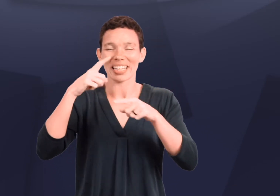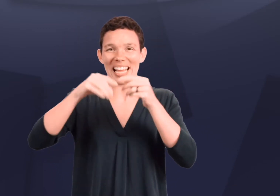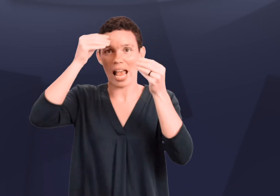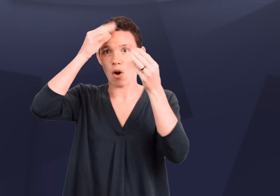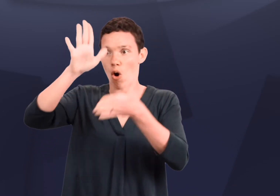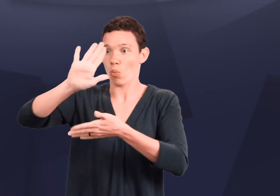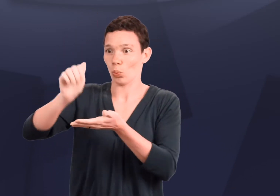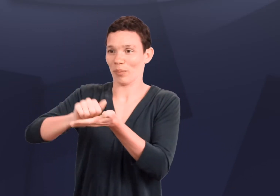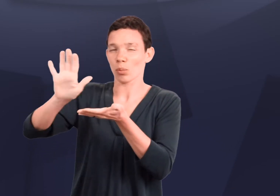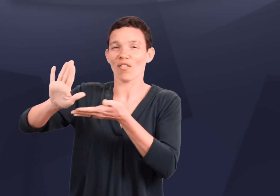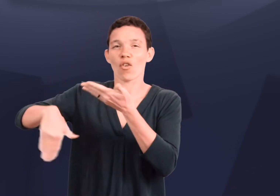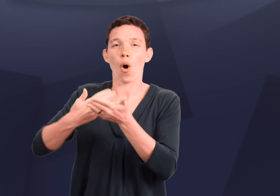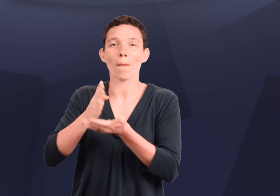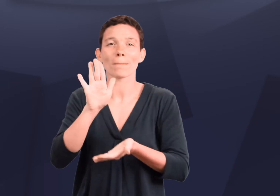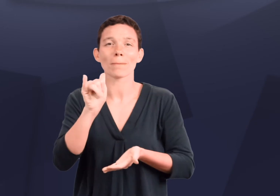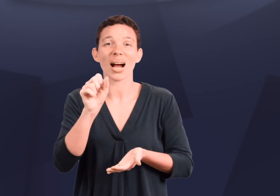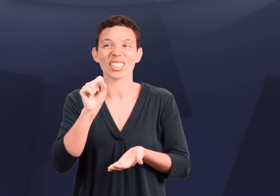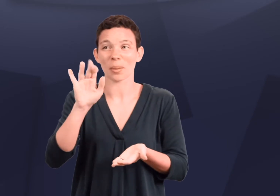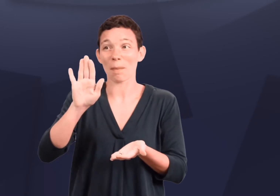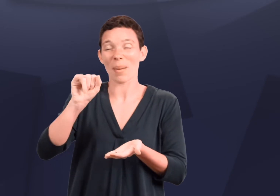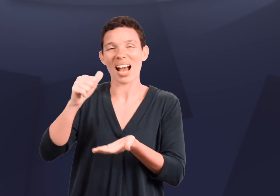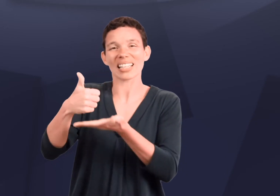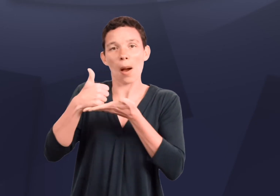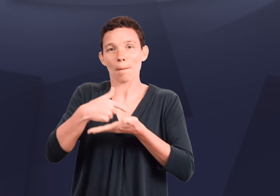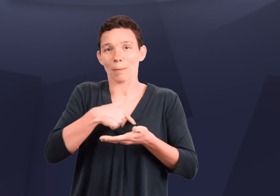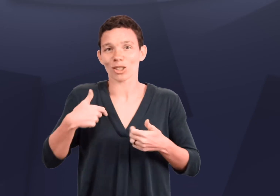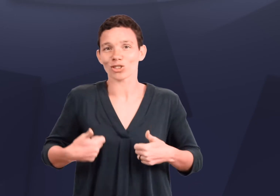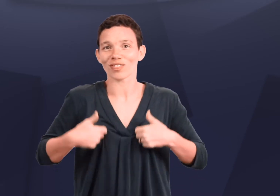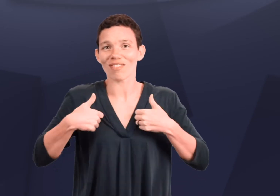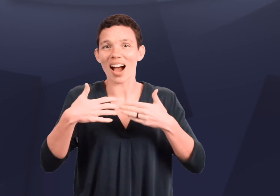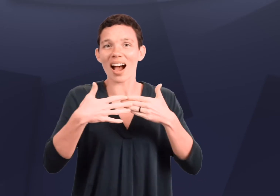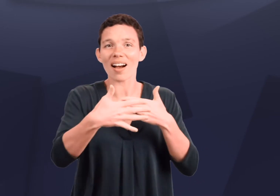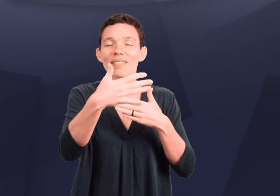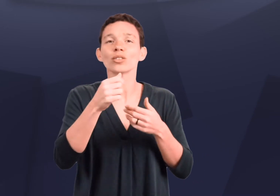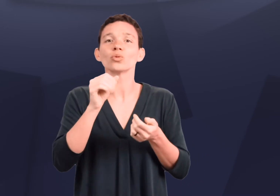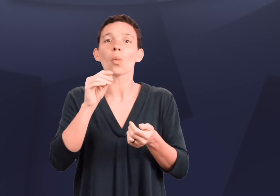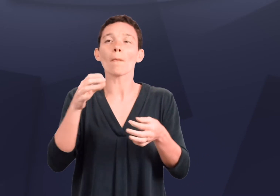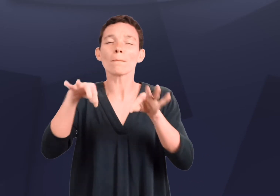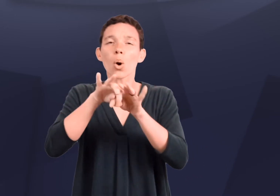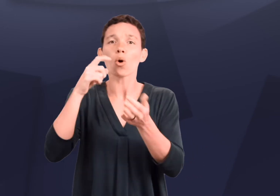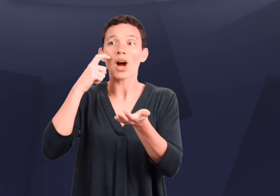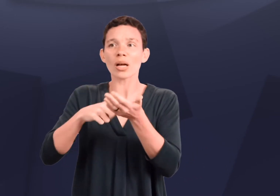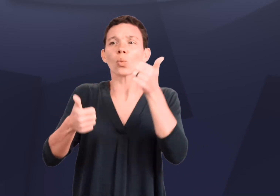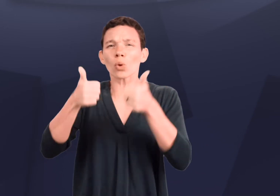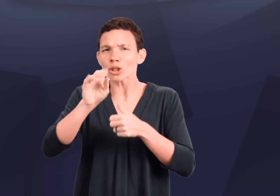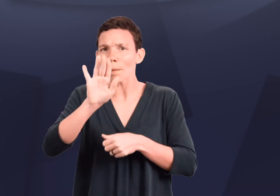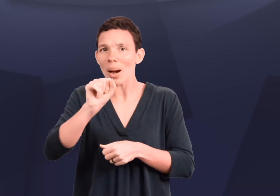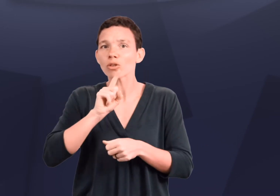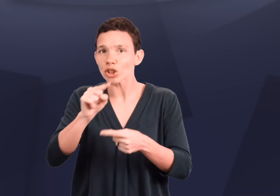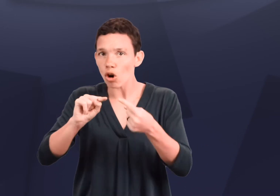We absorbed all of that growing up. Our bias helps us survive by helping us detect what is dangerous and what is safe.